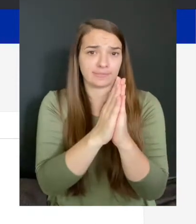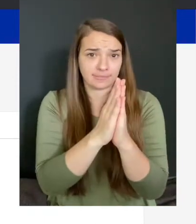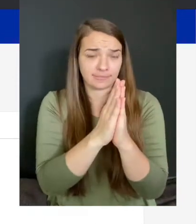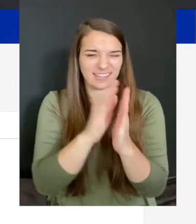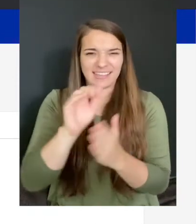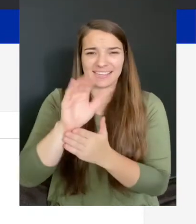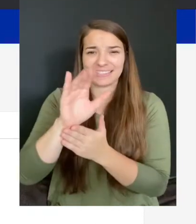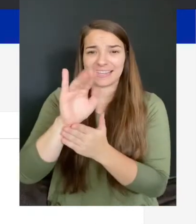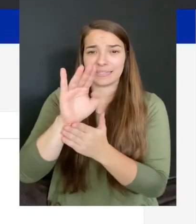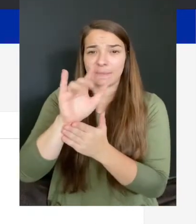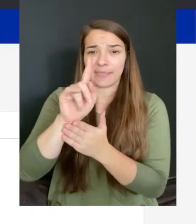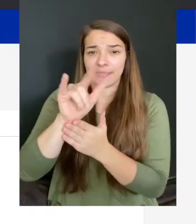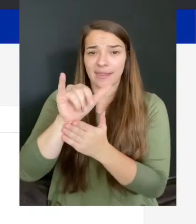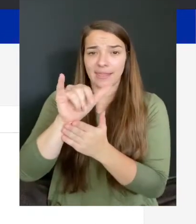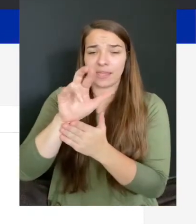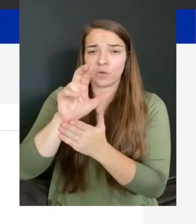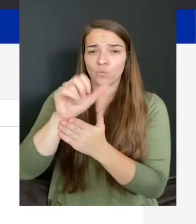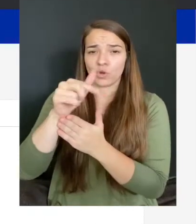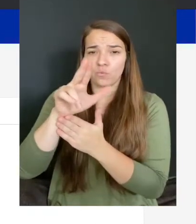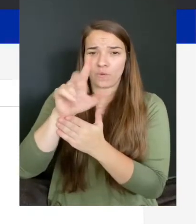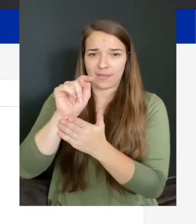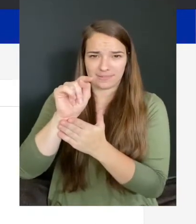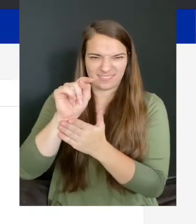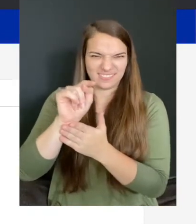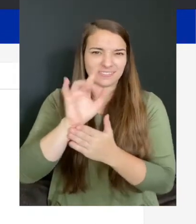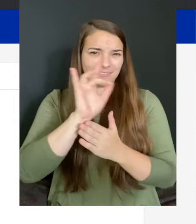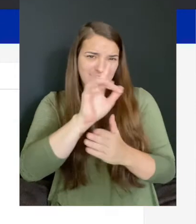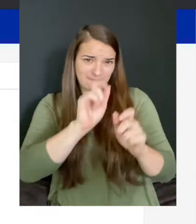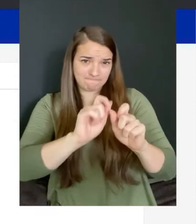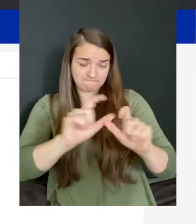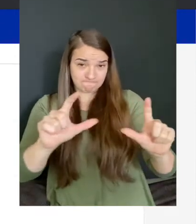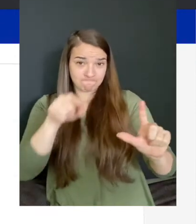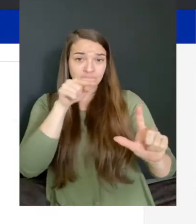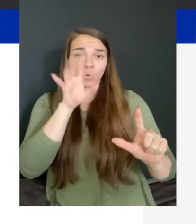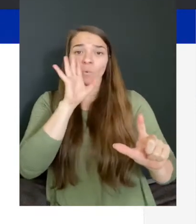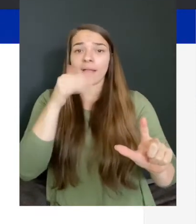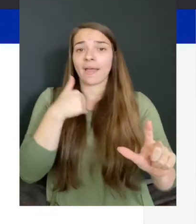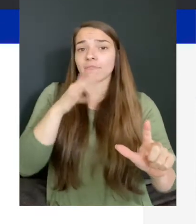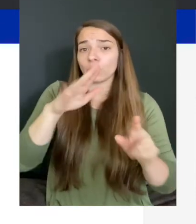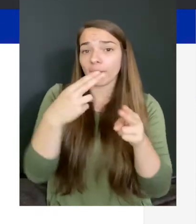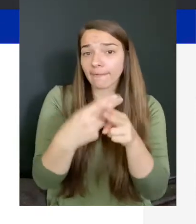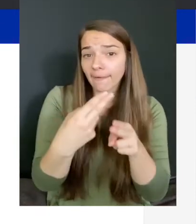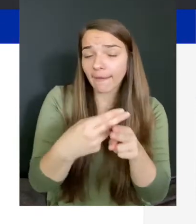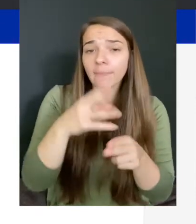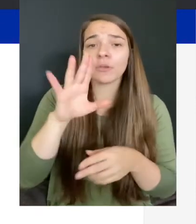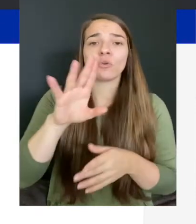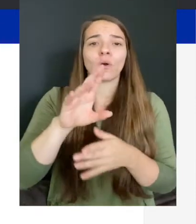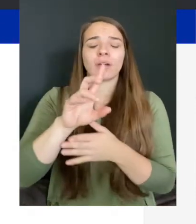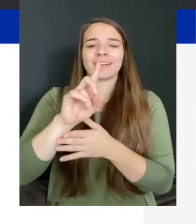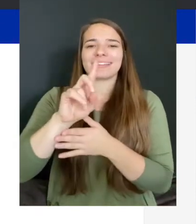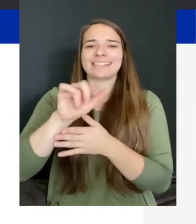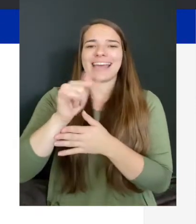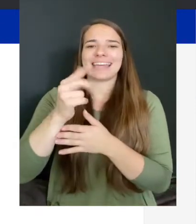and here's what it will look like, your accessibility request is going to have your name, your diagnosis,